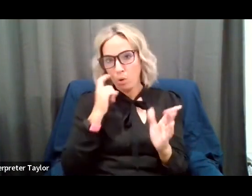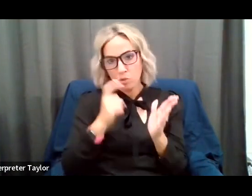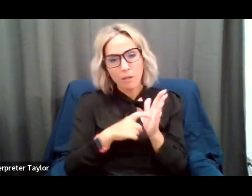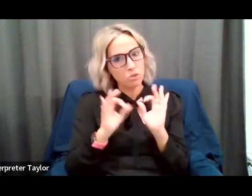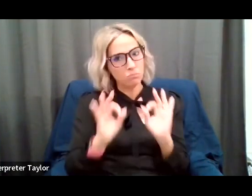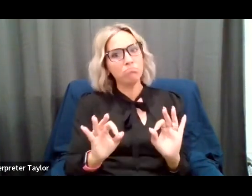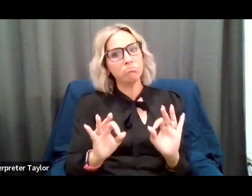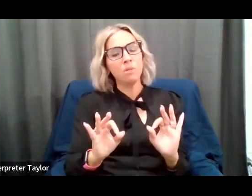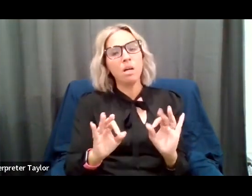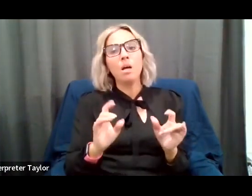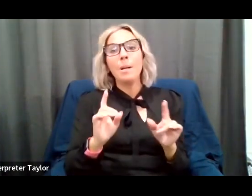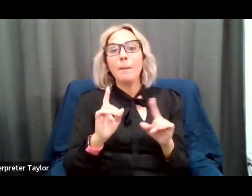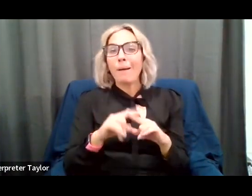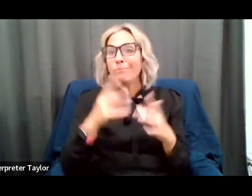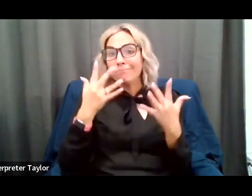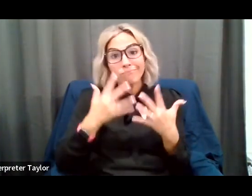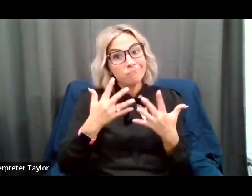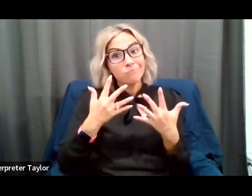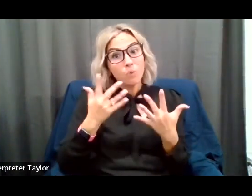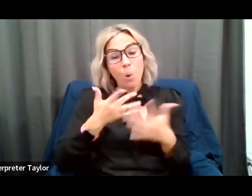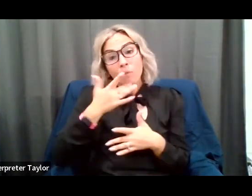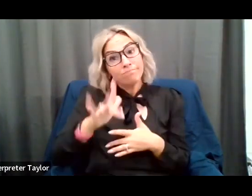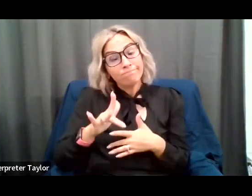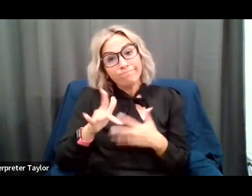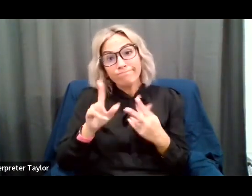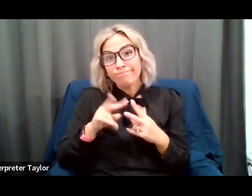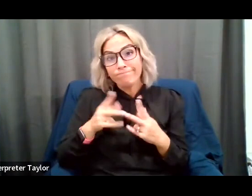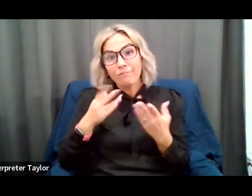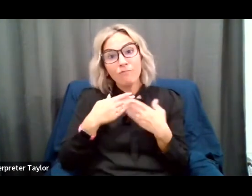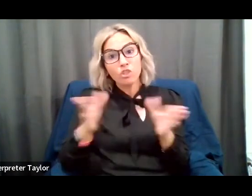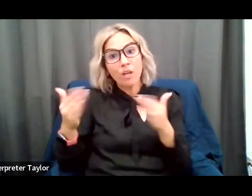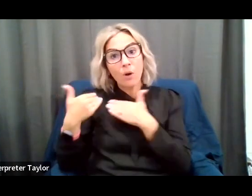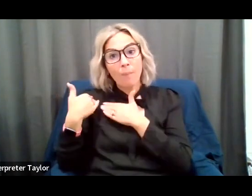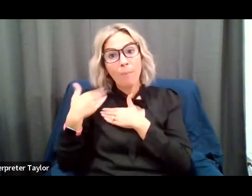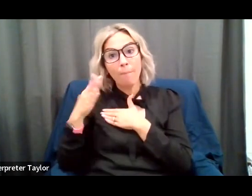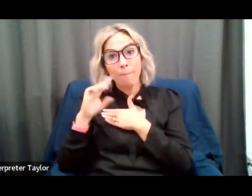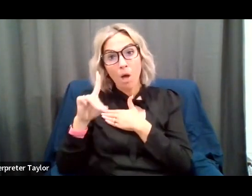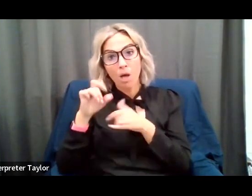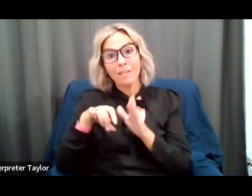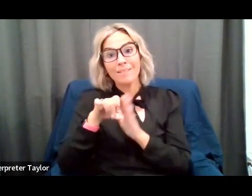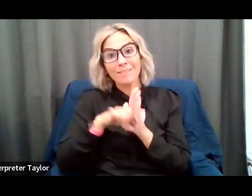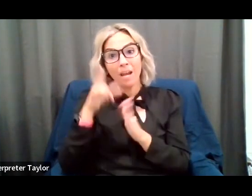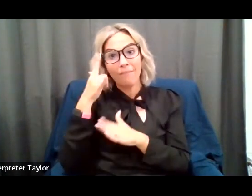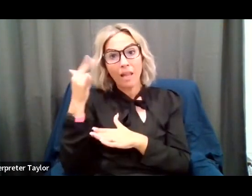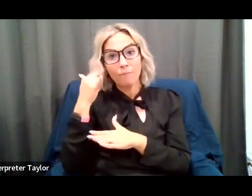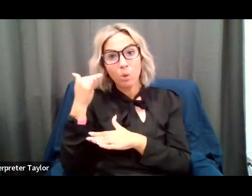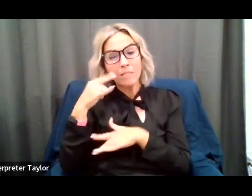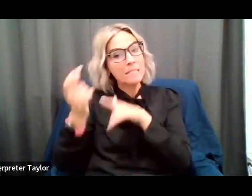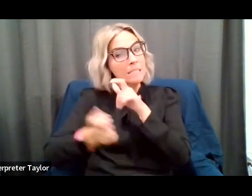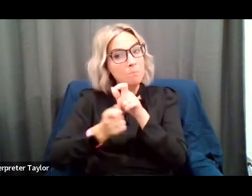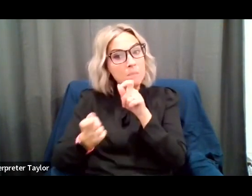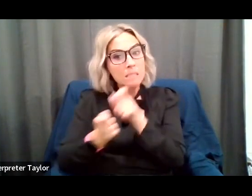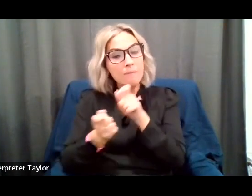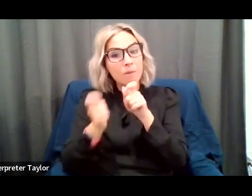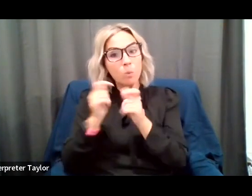But for, unfortunately or fortunately for general obligation Bonds in the State of California, specific to community colleges,